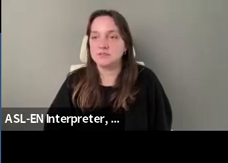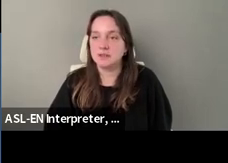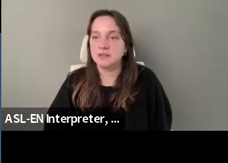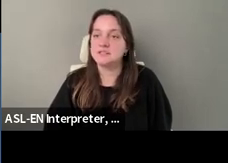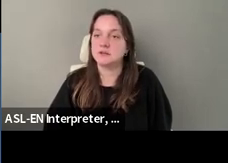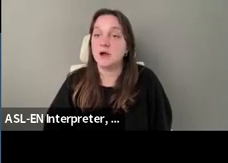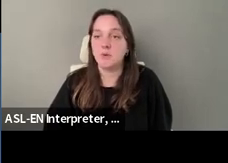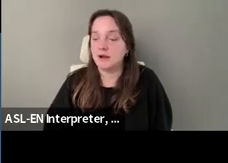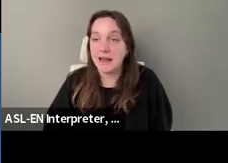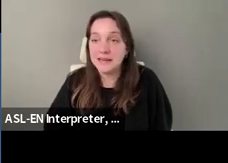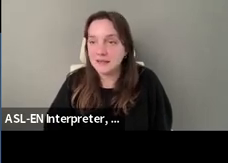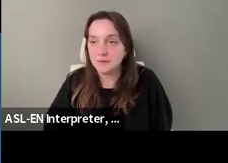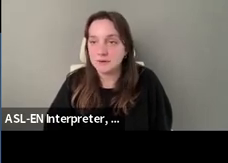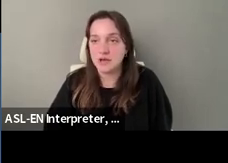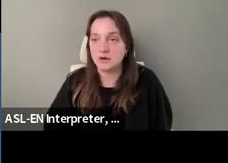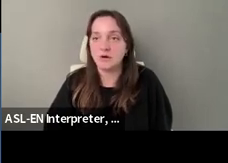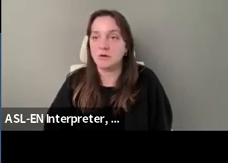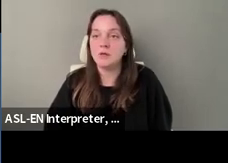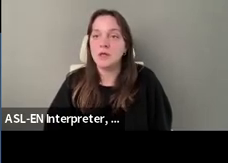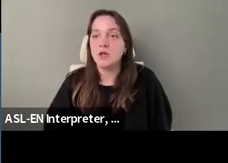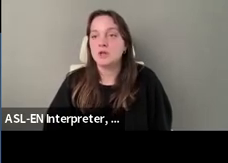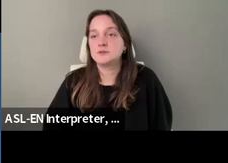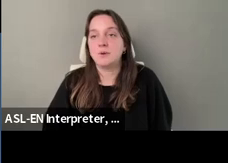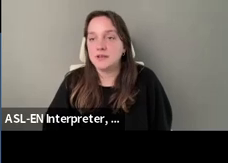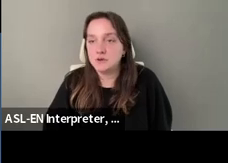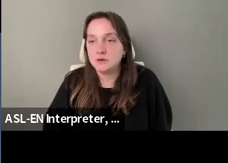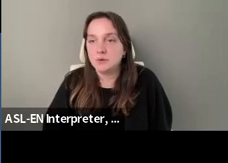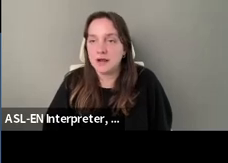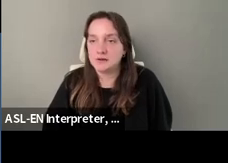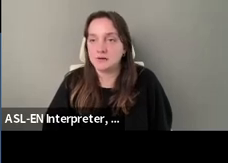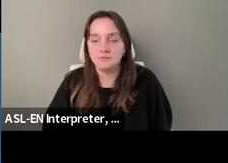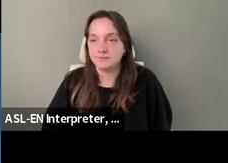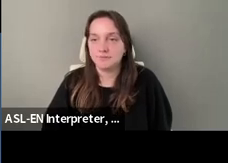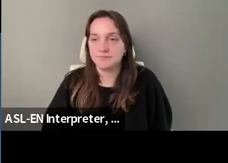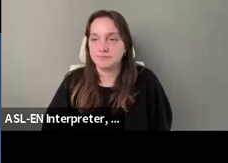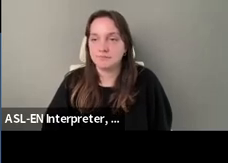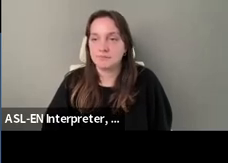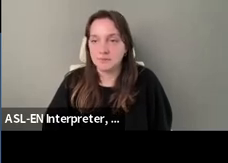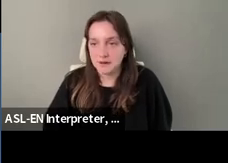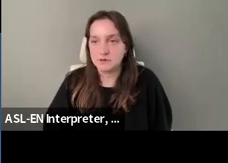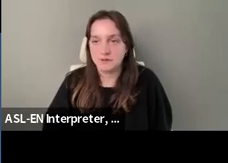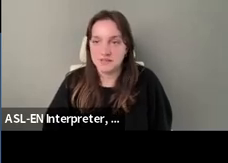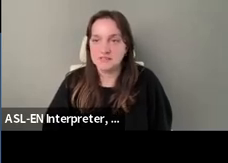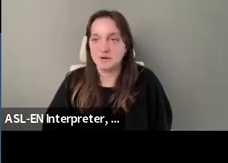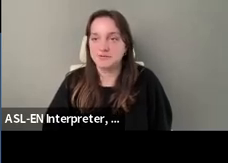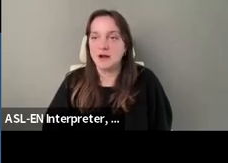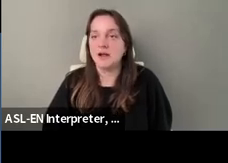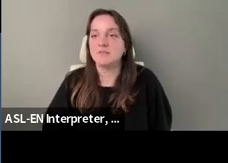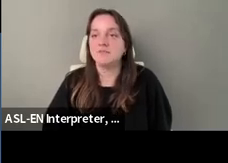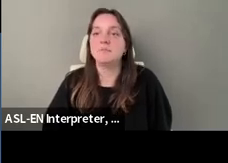to acquire any language at all, so when they don't acquire language within zero to 5, they become actually more disabled